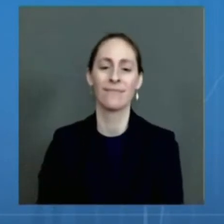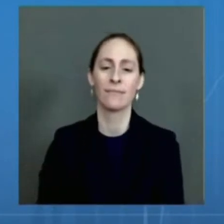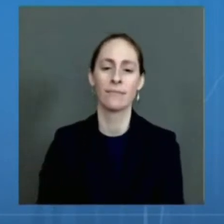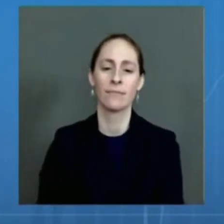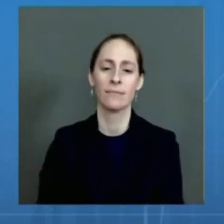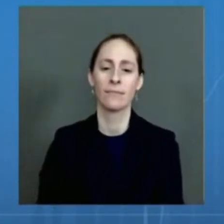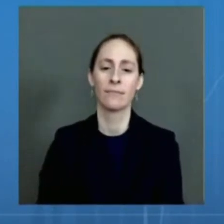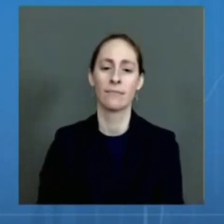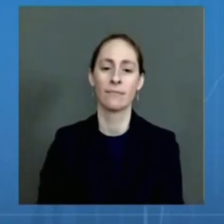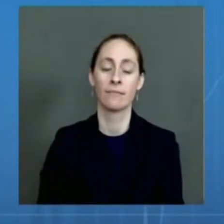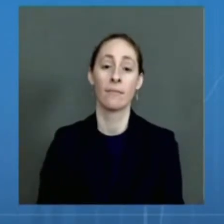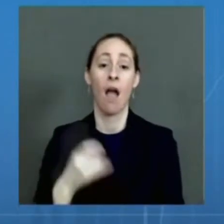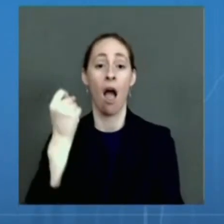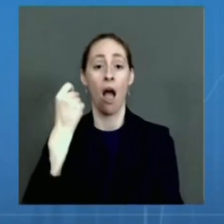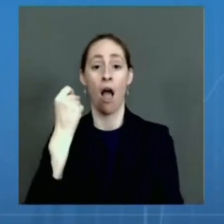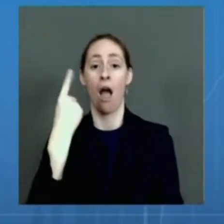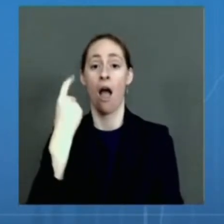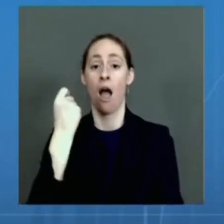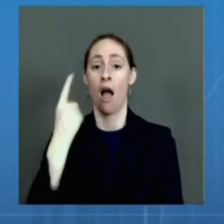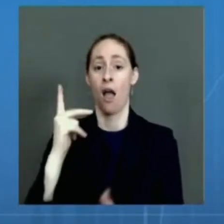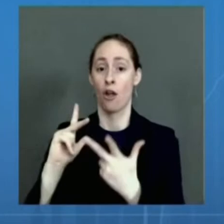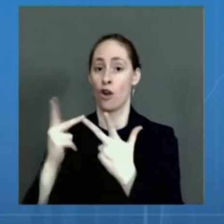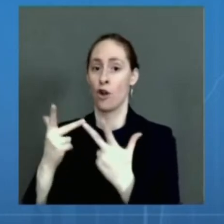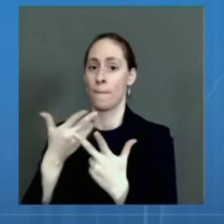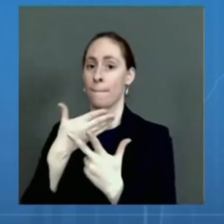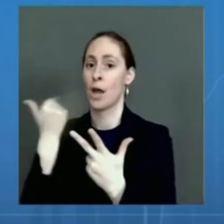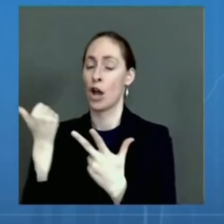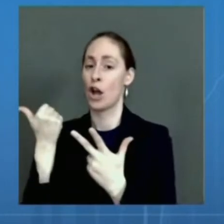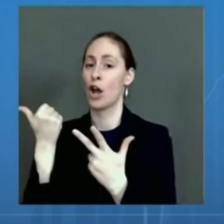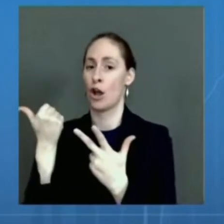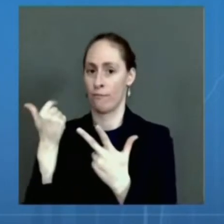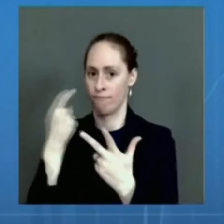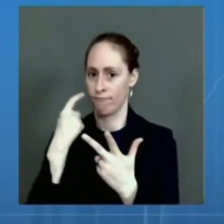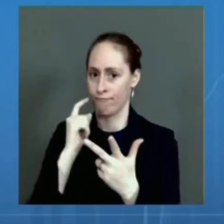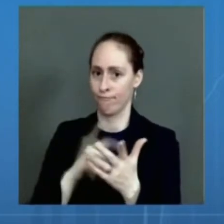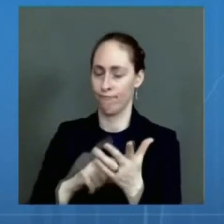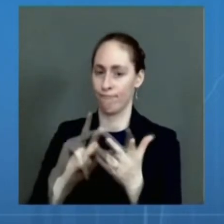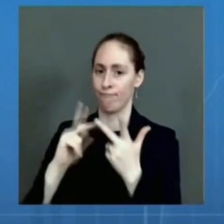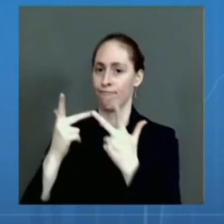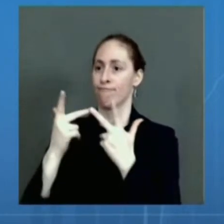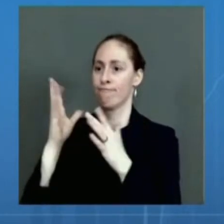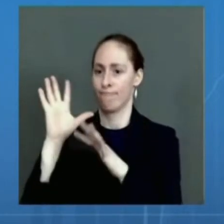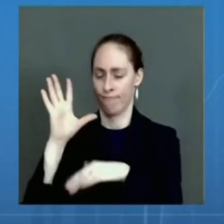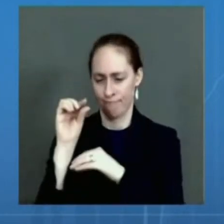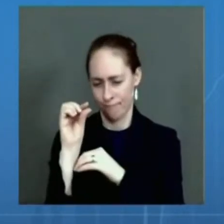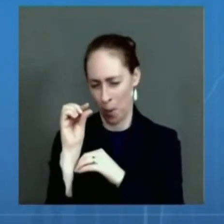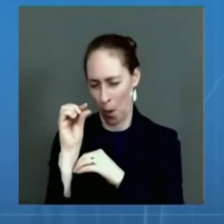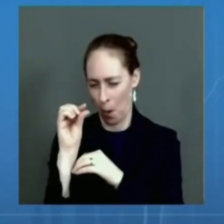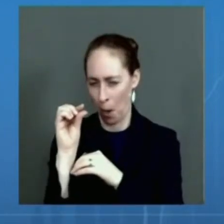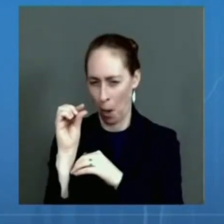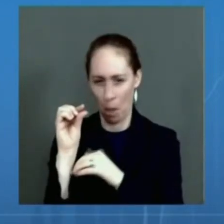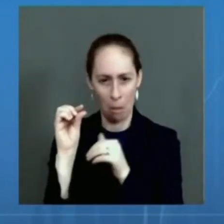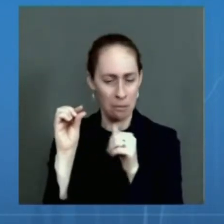IN PEOPLE WHO ARE VACCINATED